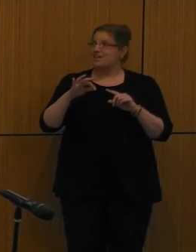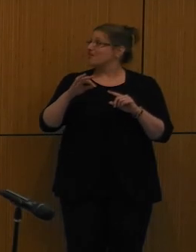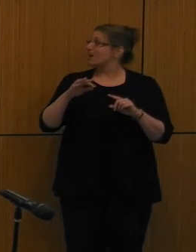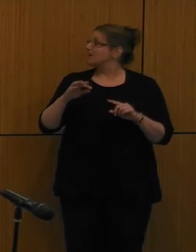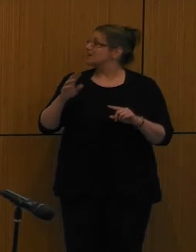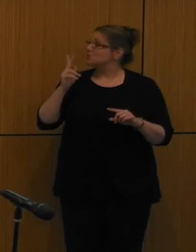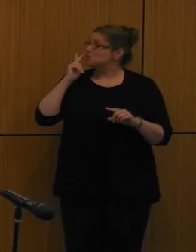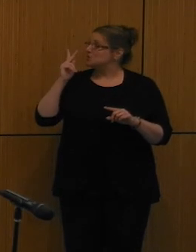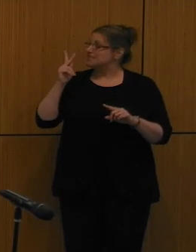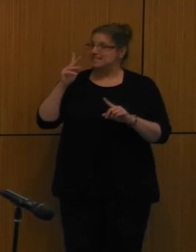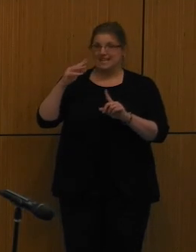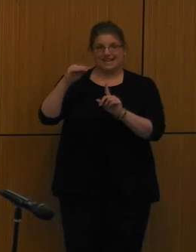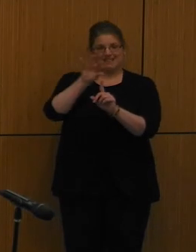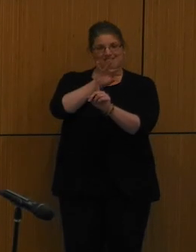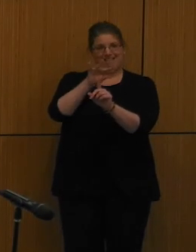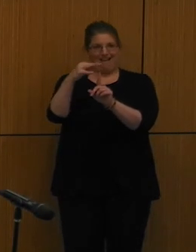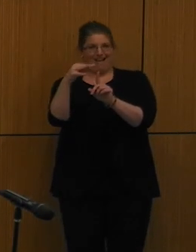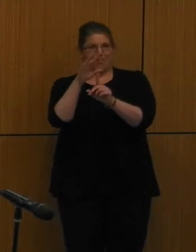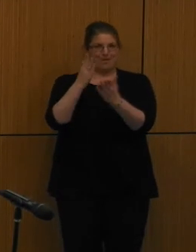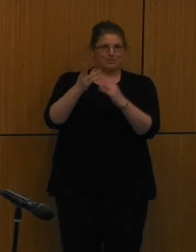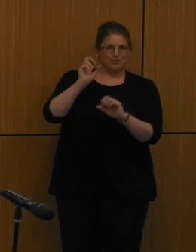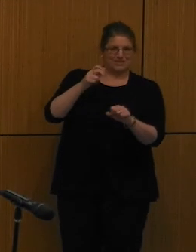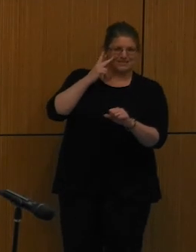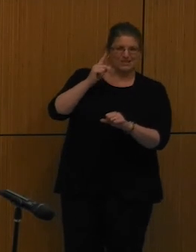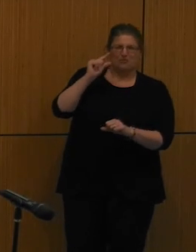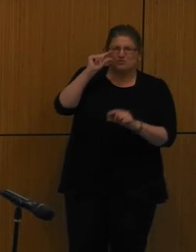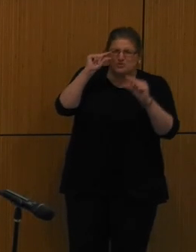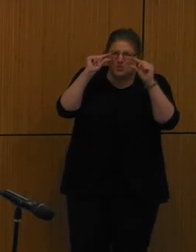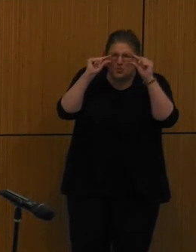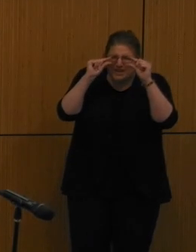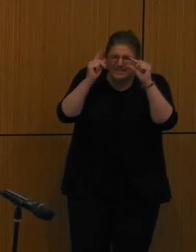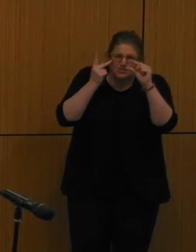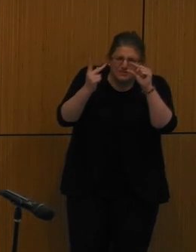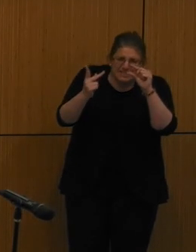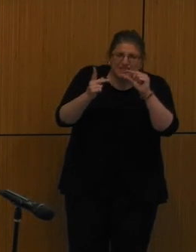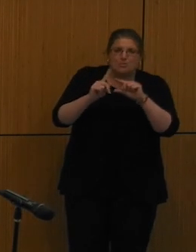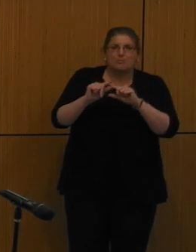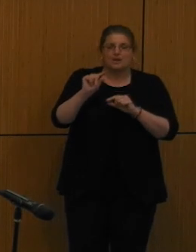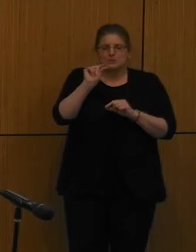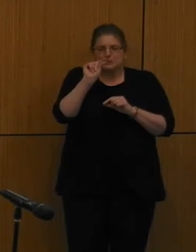Maybe you see it, maybe you don't. You have to squint very hard, but it's a tiny little sample of soil.